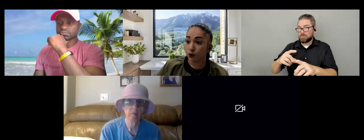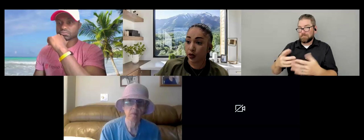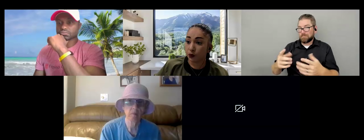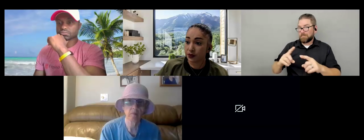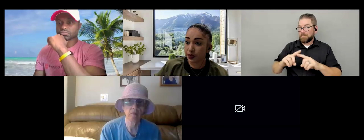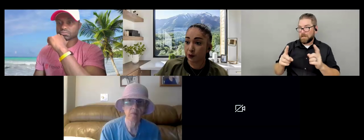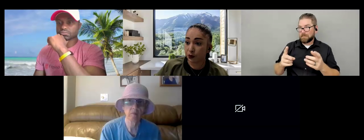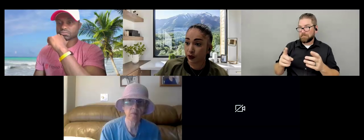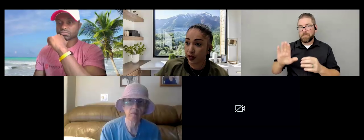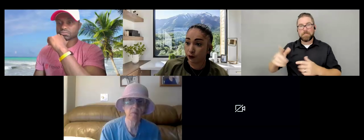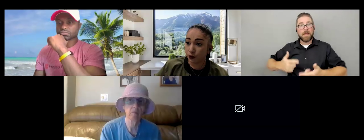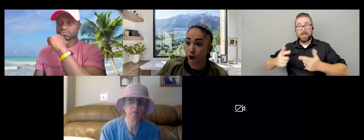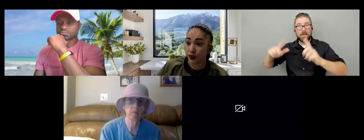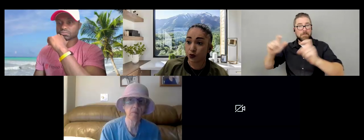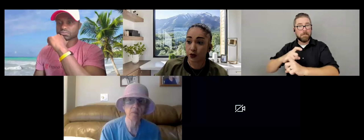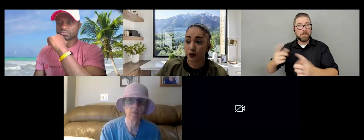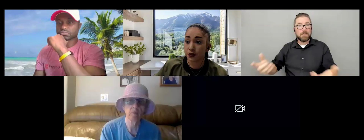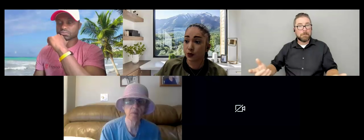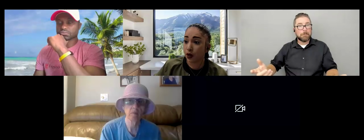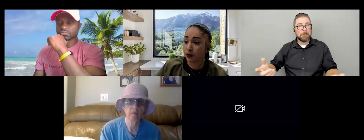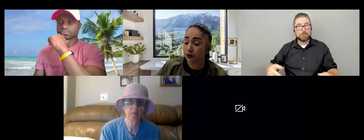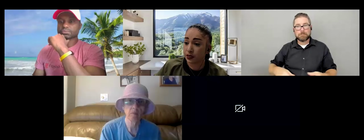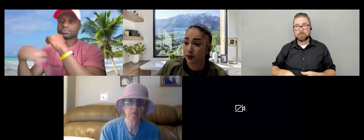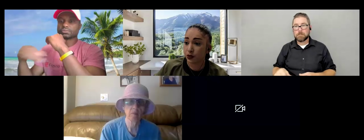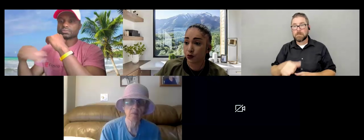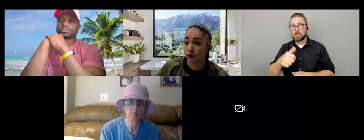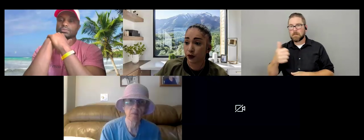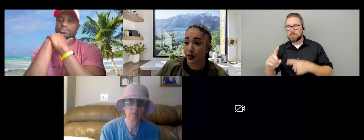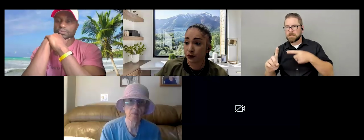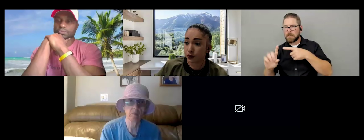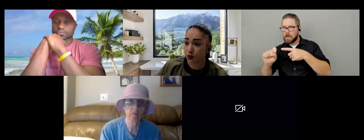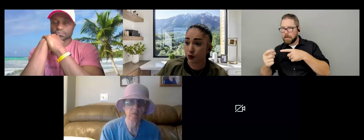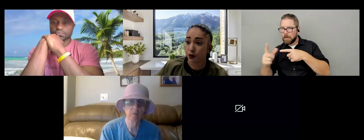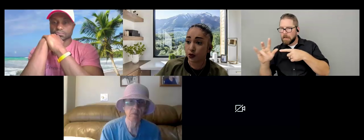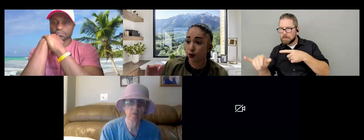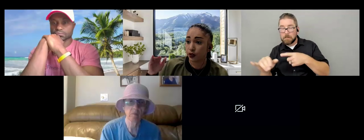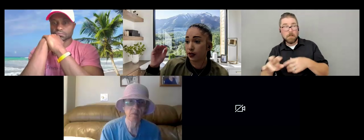What I will say would be really helpful for the instructors as well, is to make sure for counselors to also put